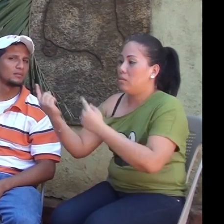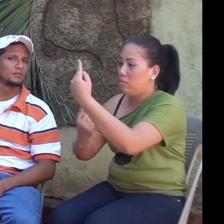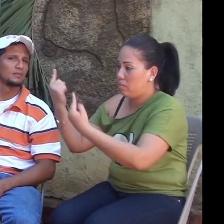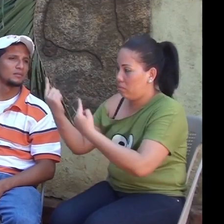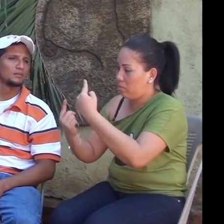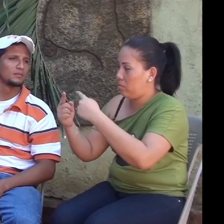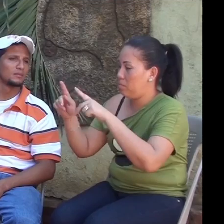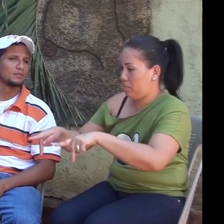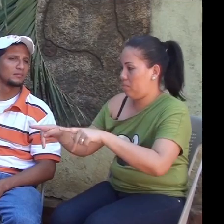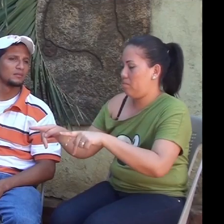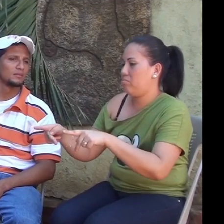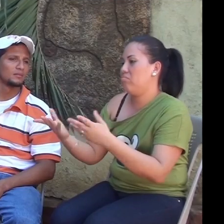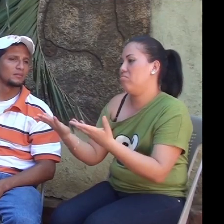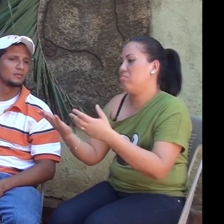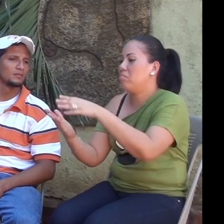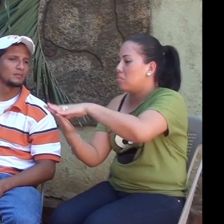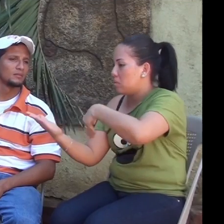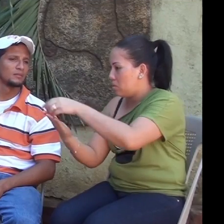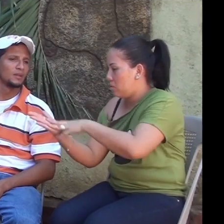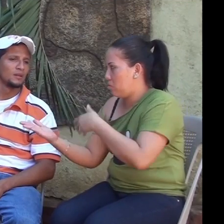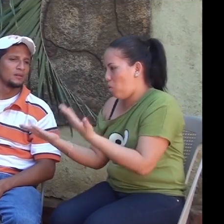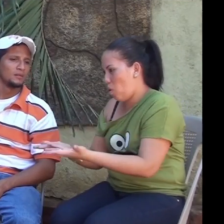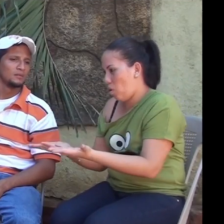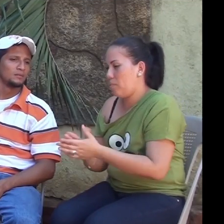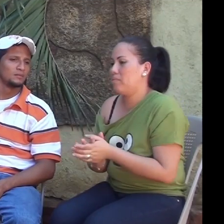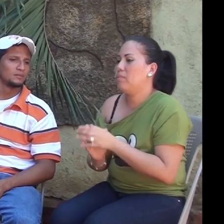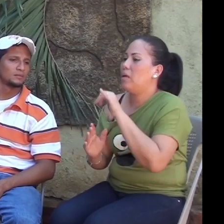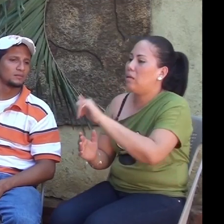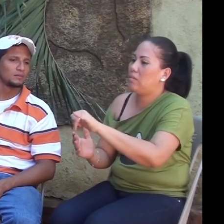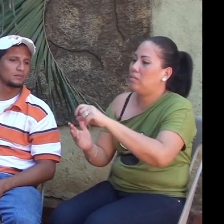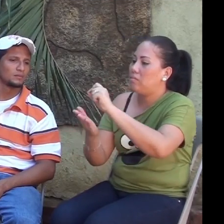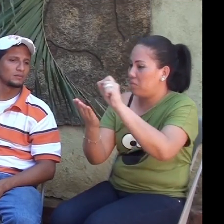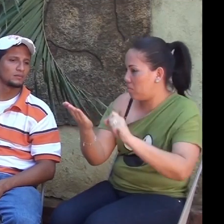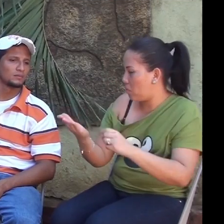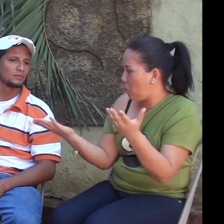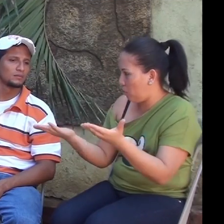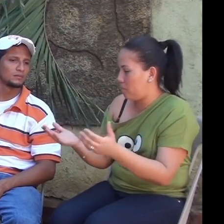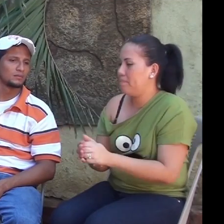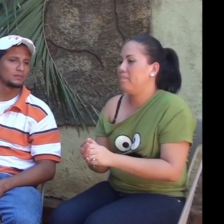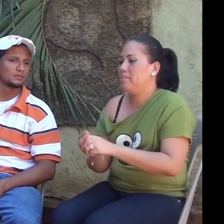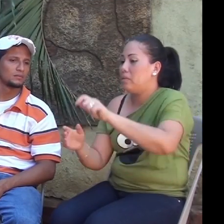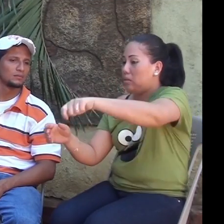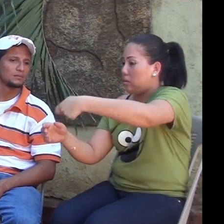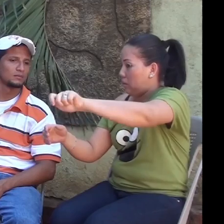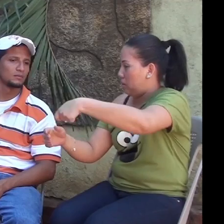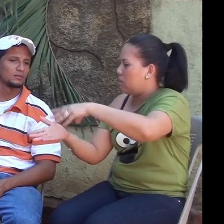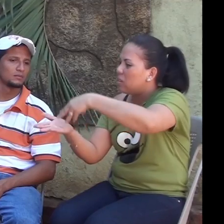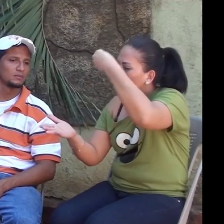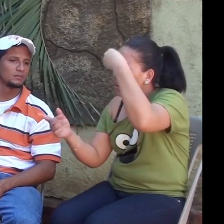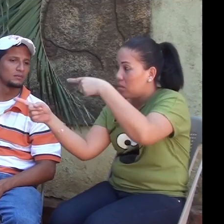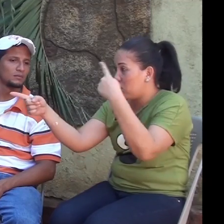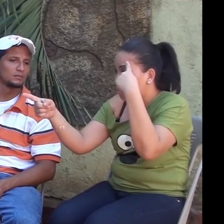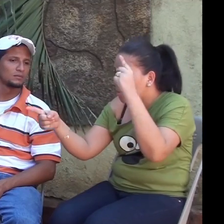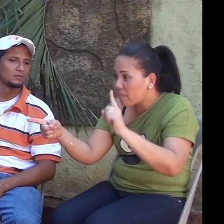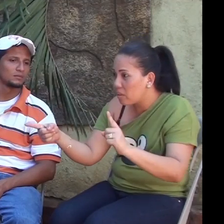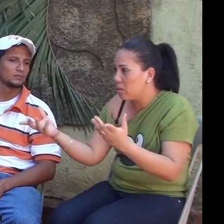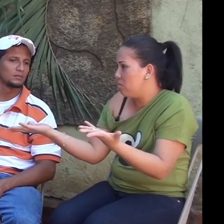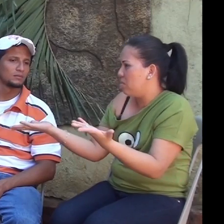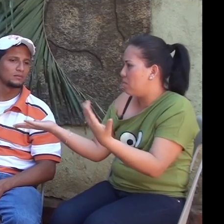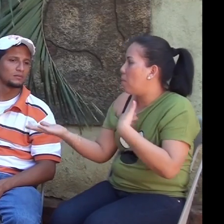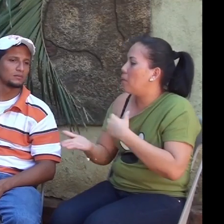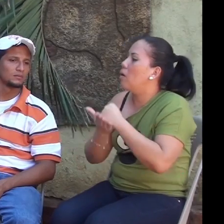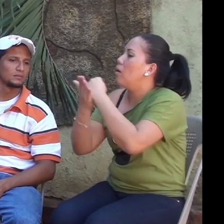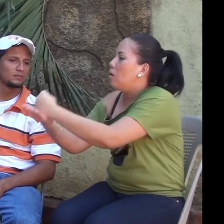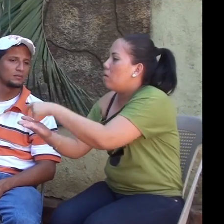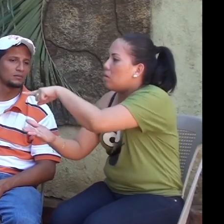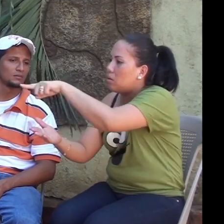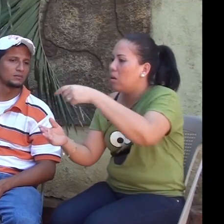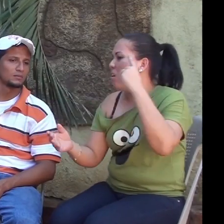If you wanted to know who they got their language from, to continue this retracing